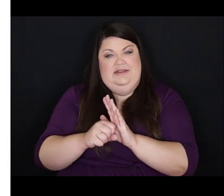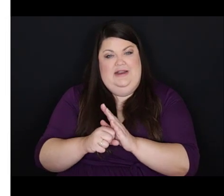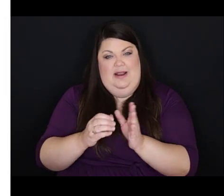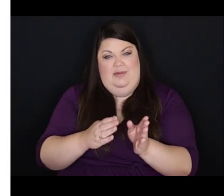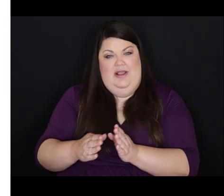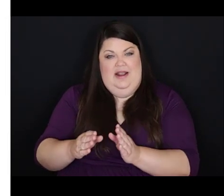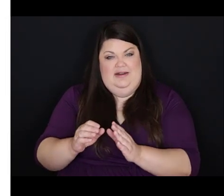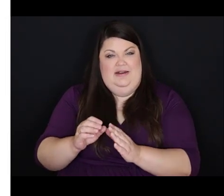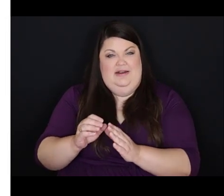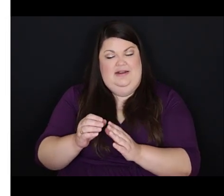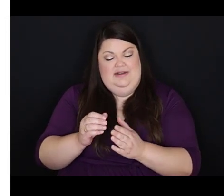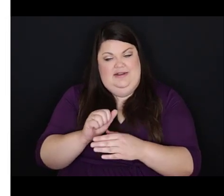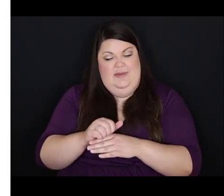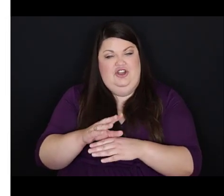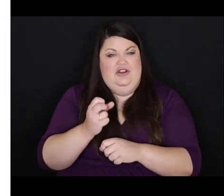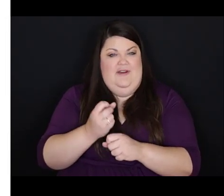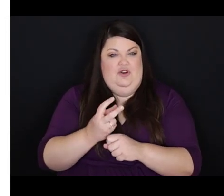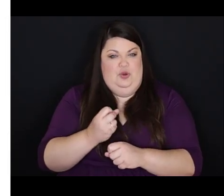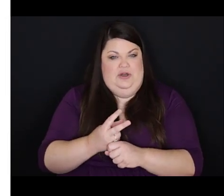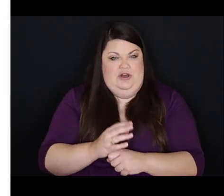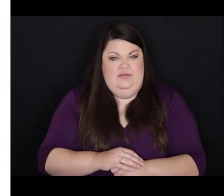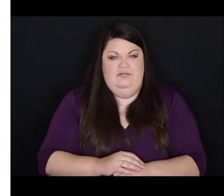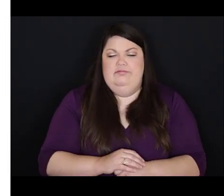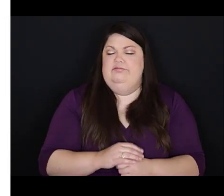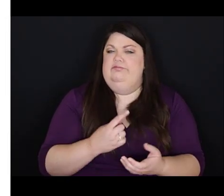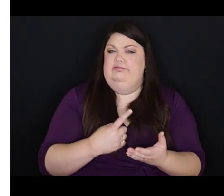Let’s discuss statutorily required updates.